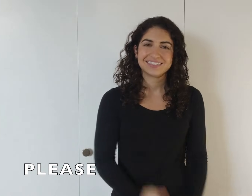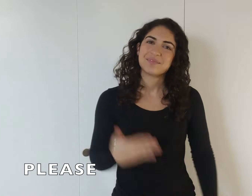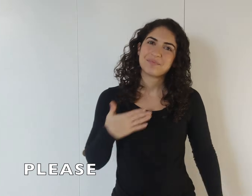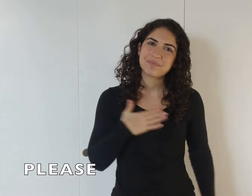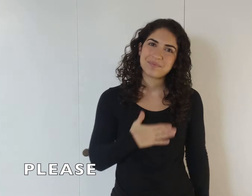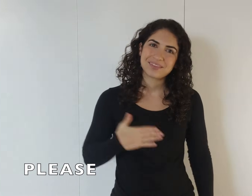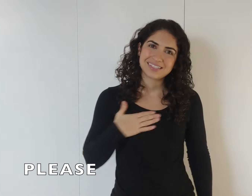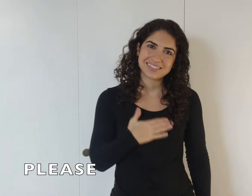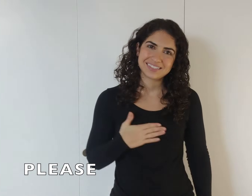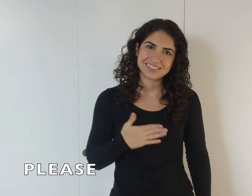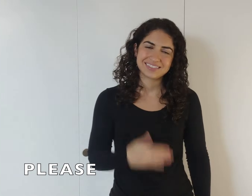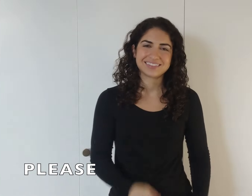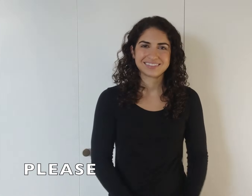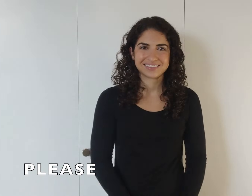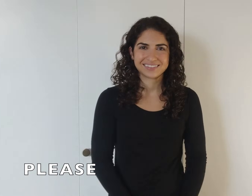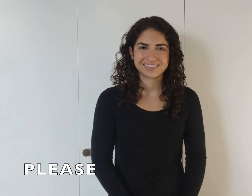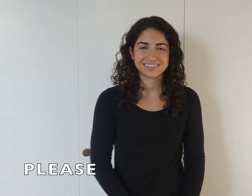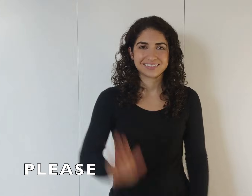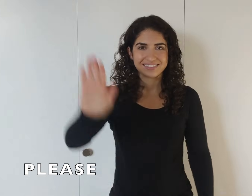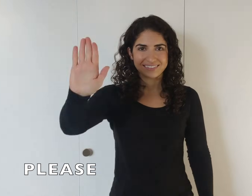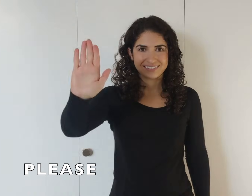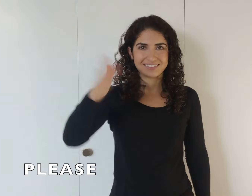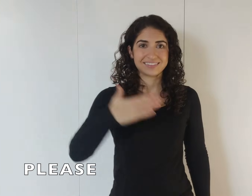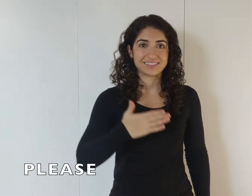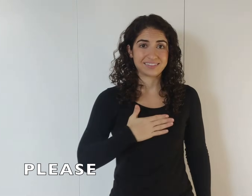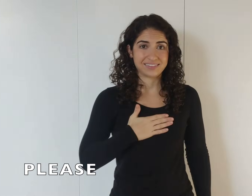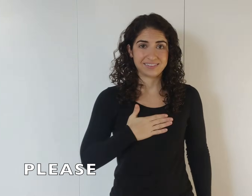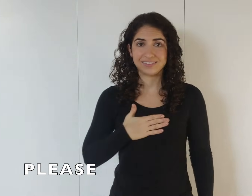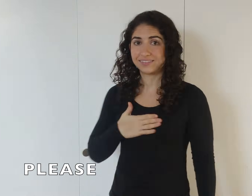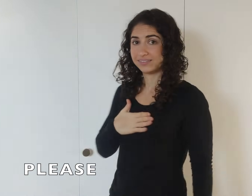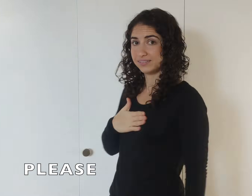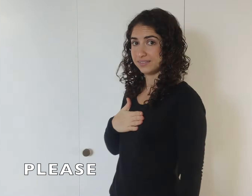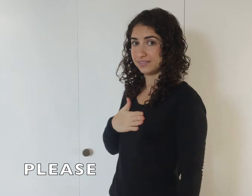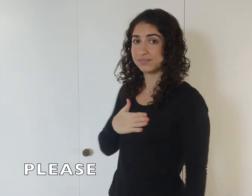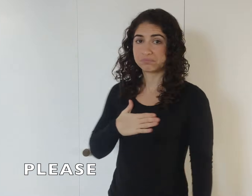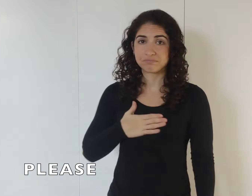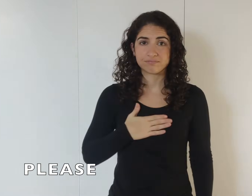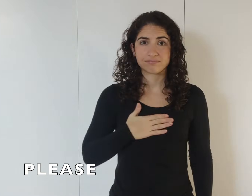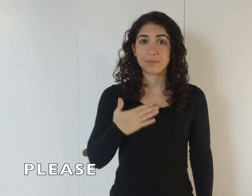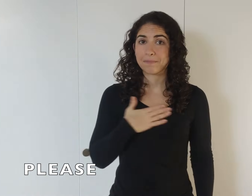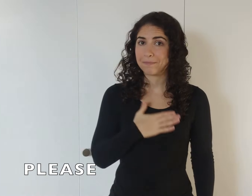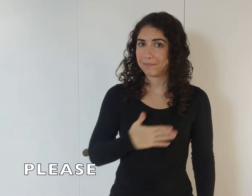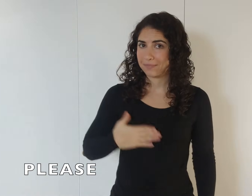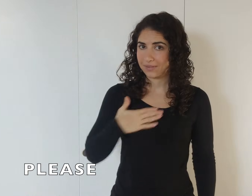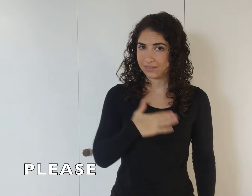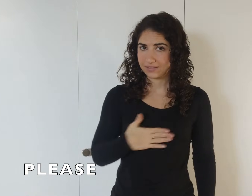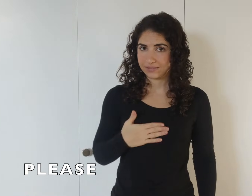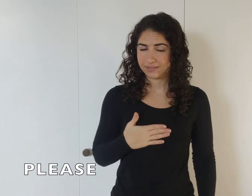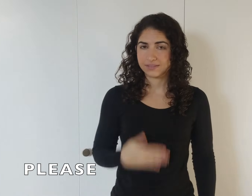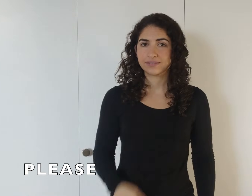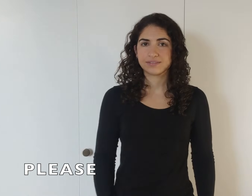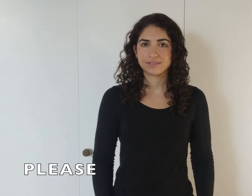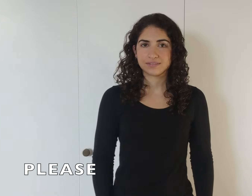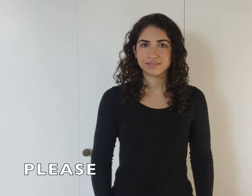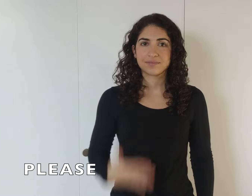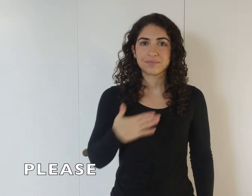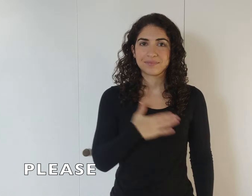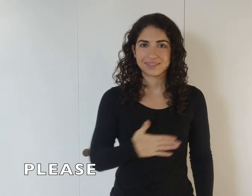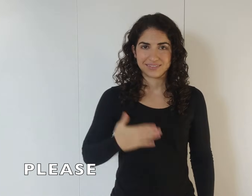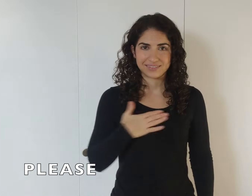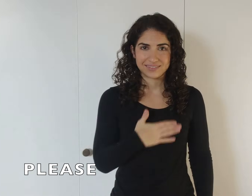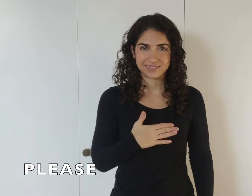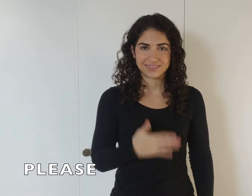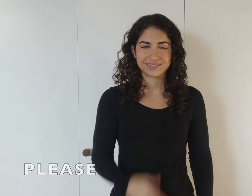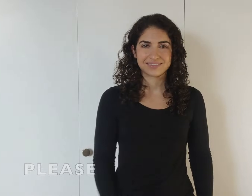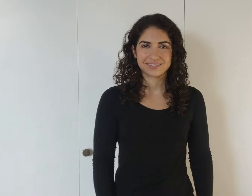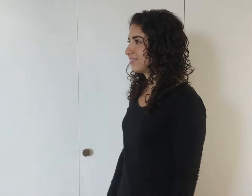PLEASE. The flat palm on the chest circles: PLEASE.